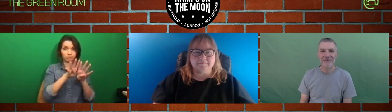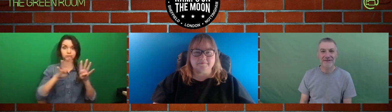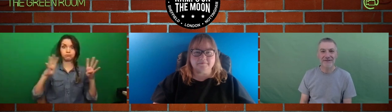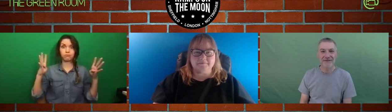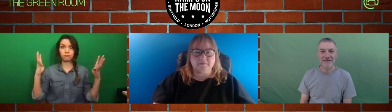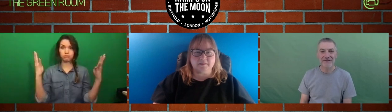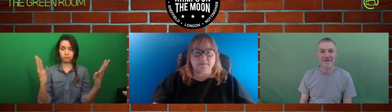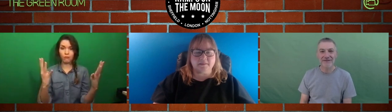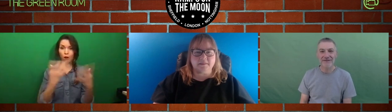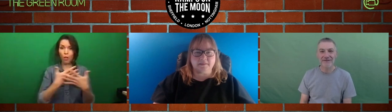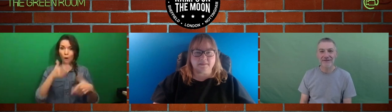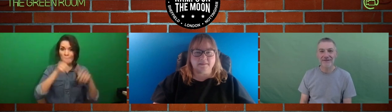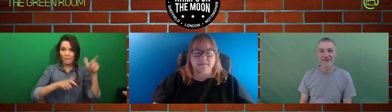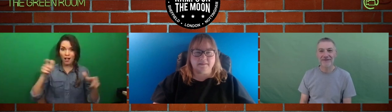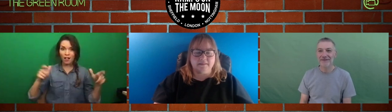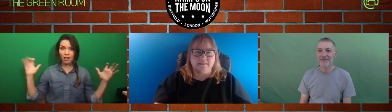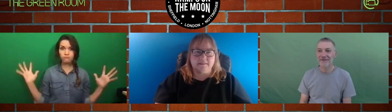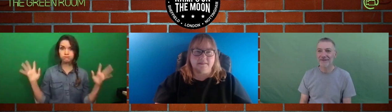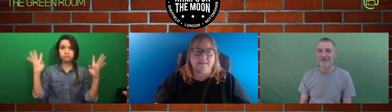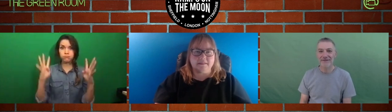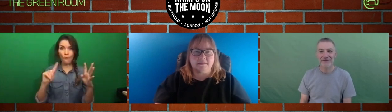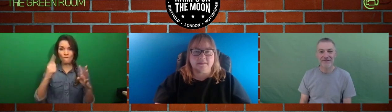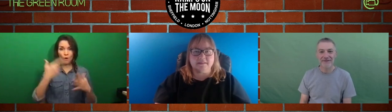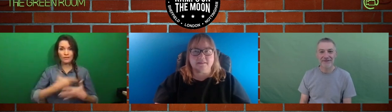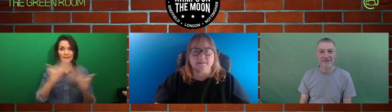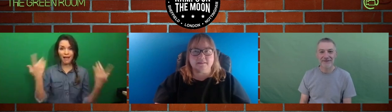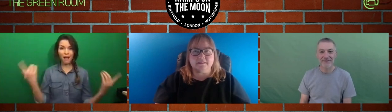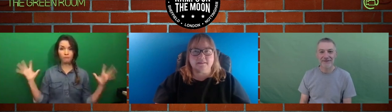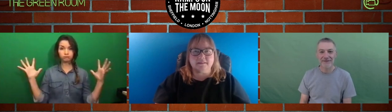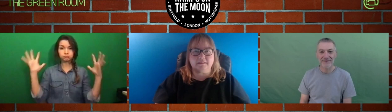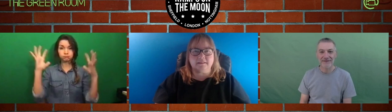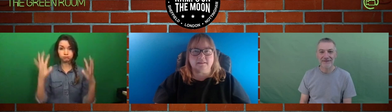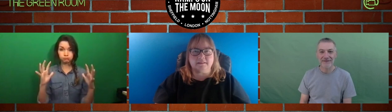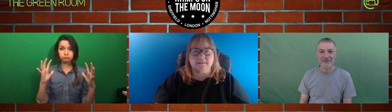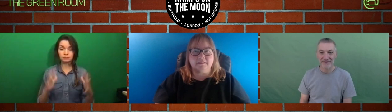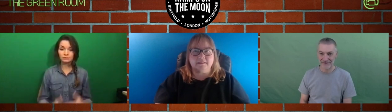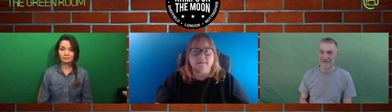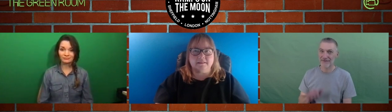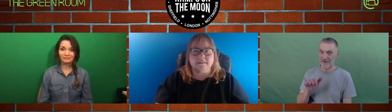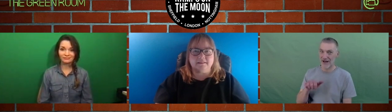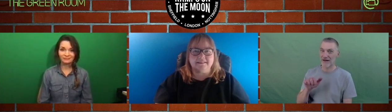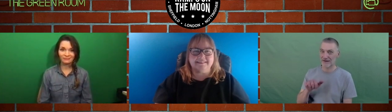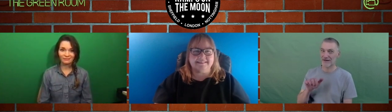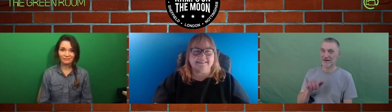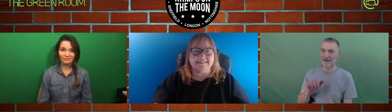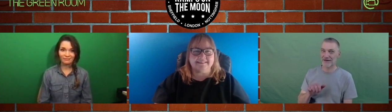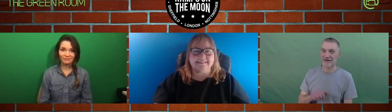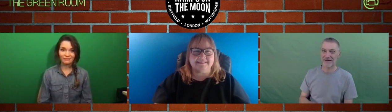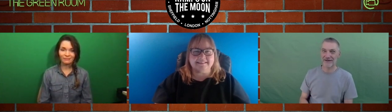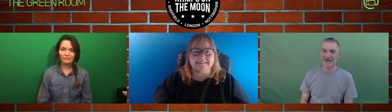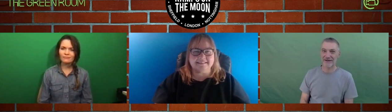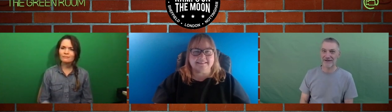of people on that first day. Yes. CLE: And did you find that it was because....